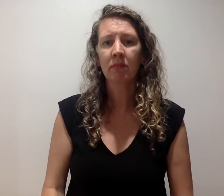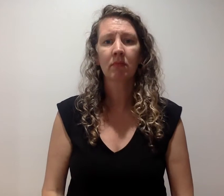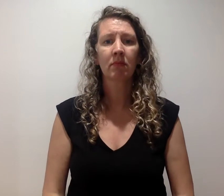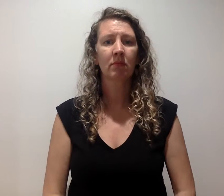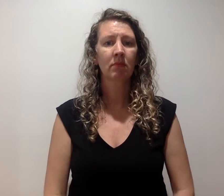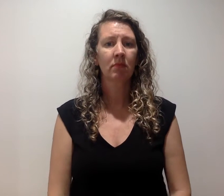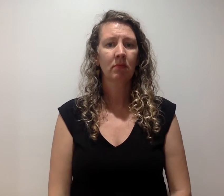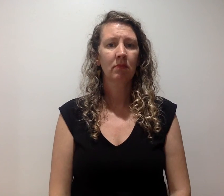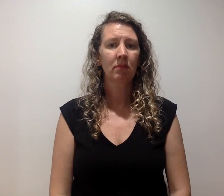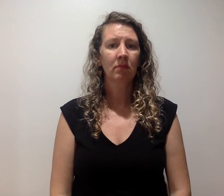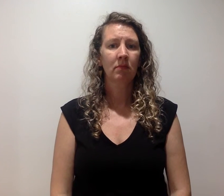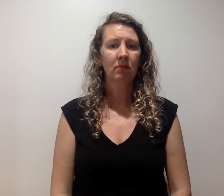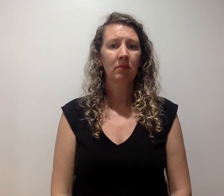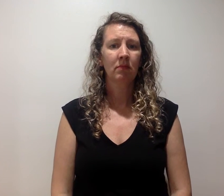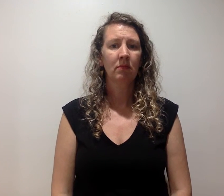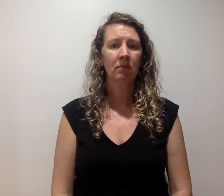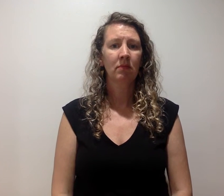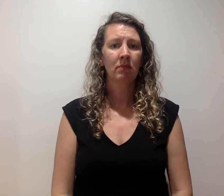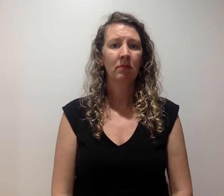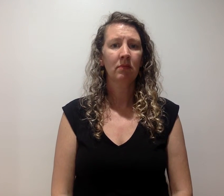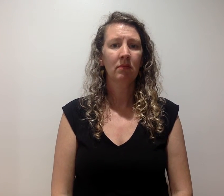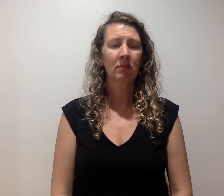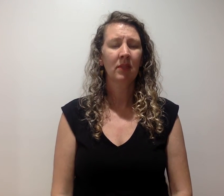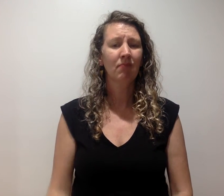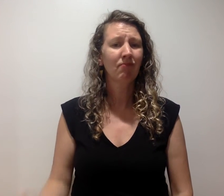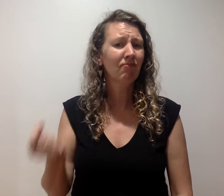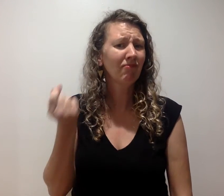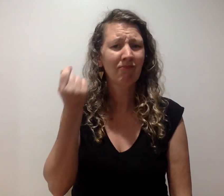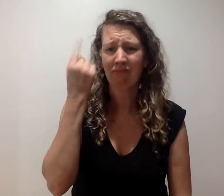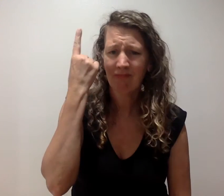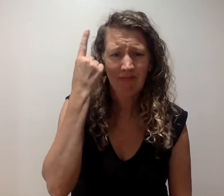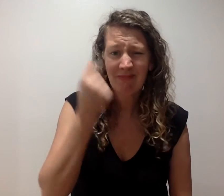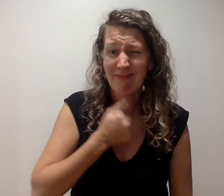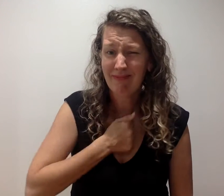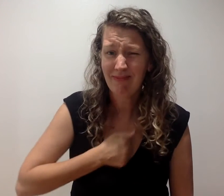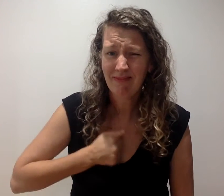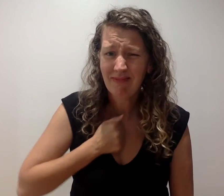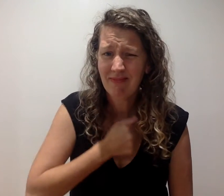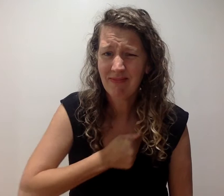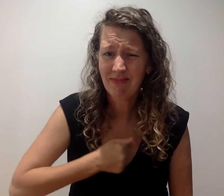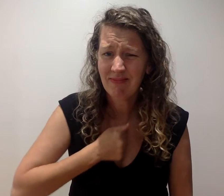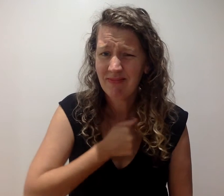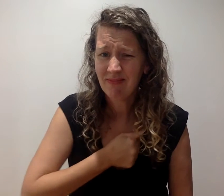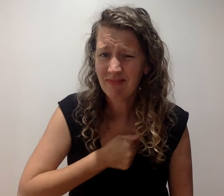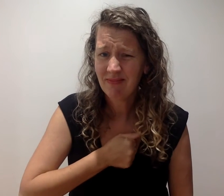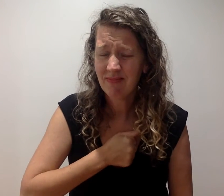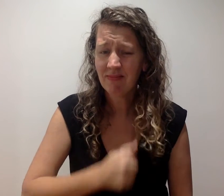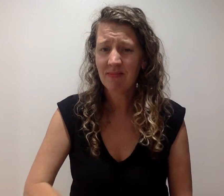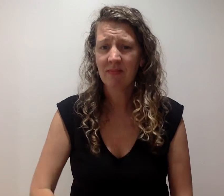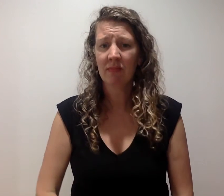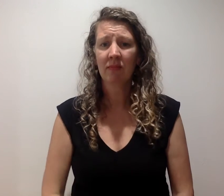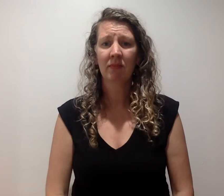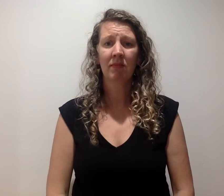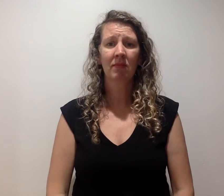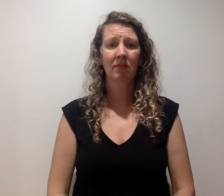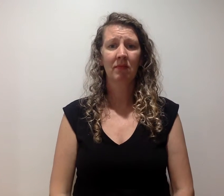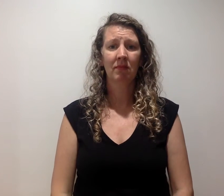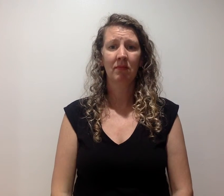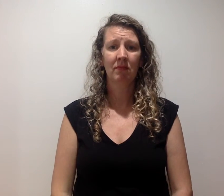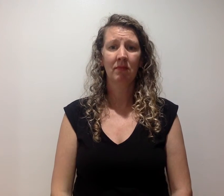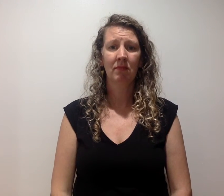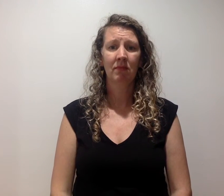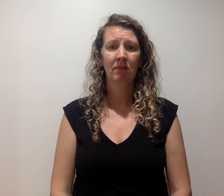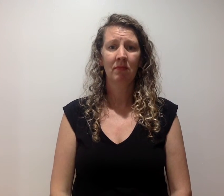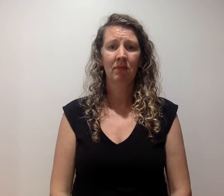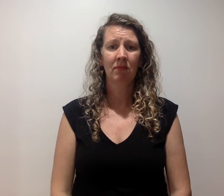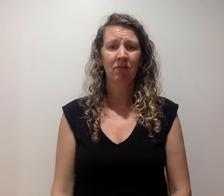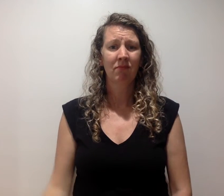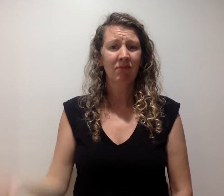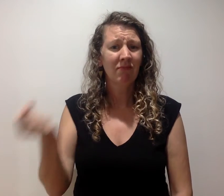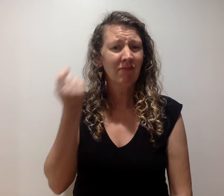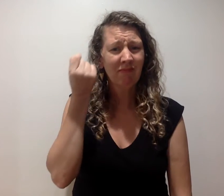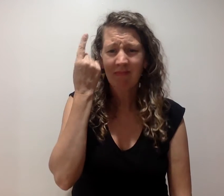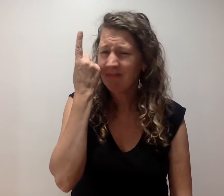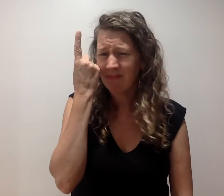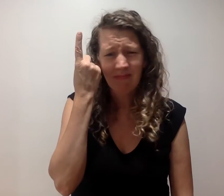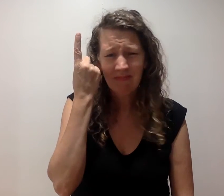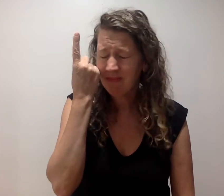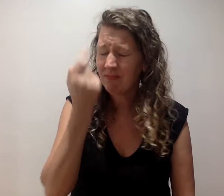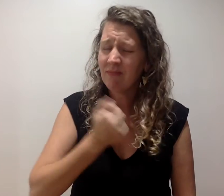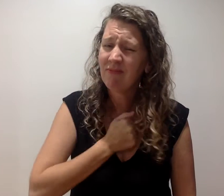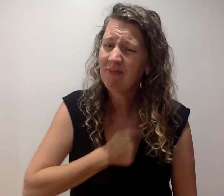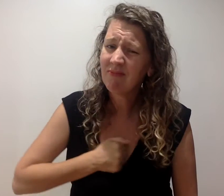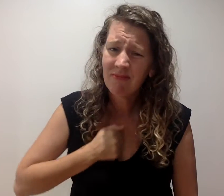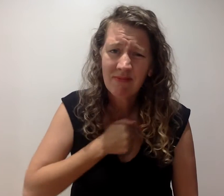SORRY, I DON'T UNDERSTAND